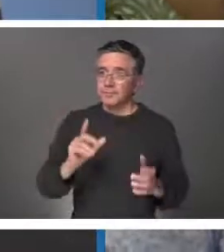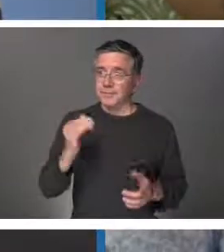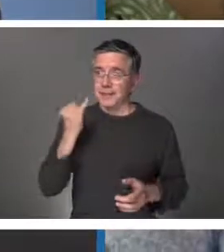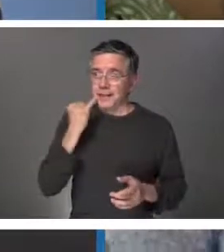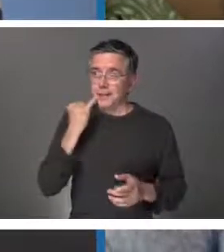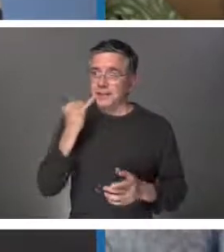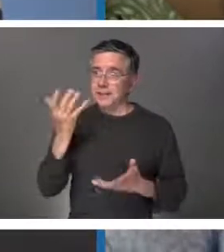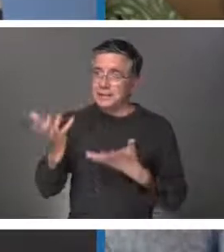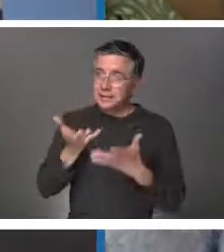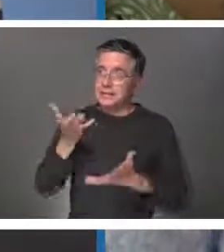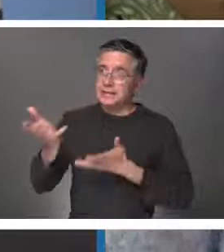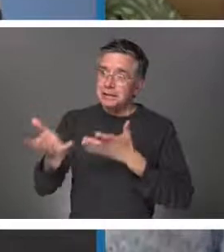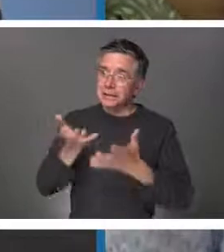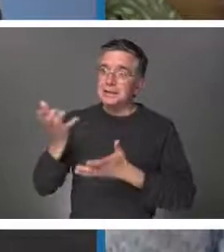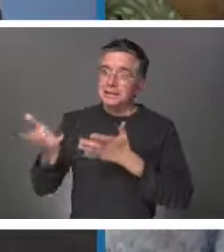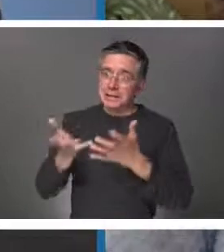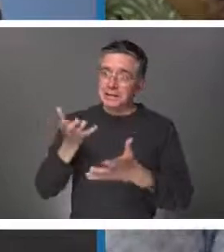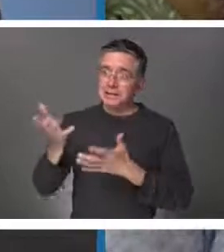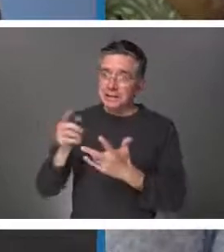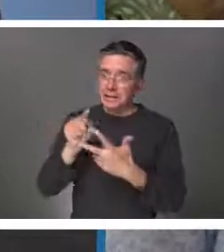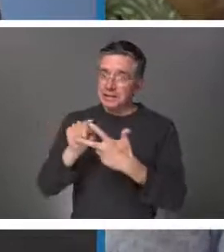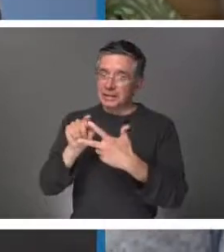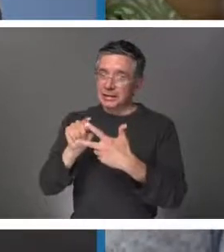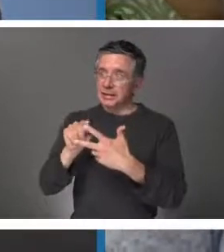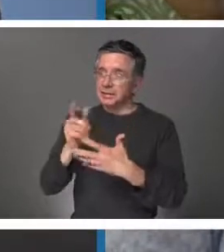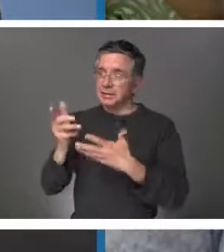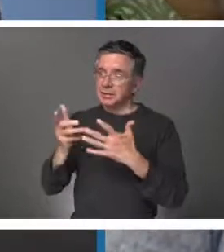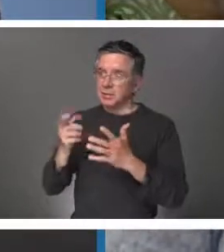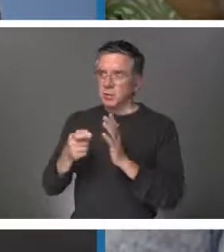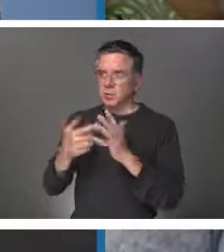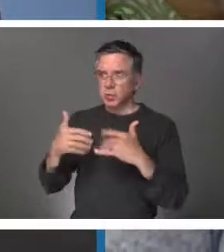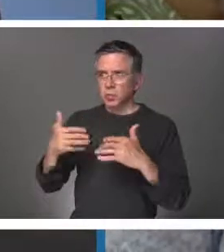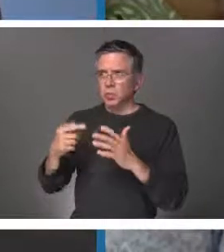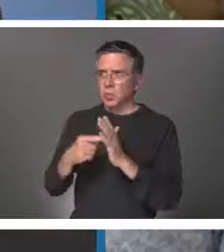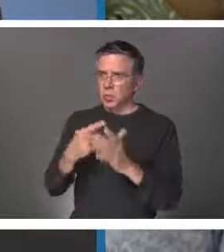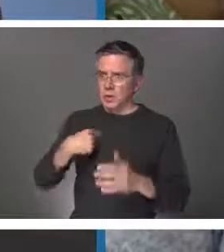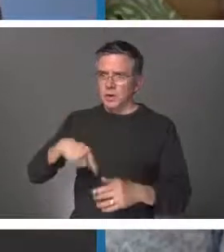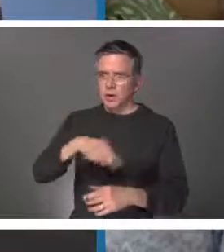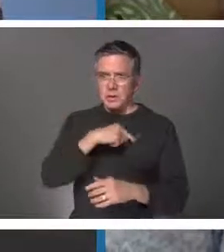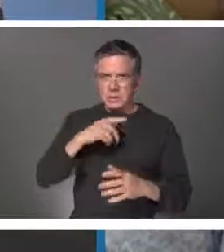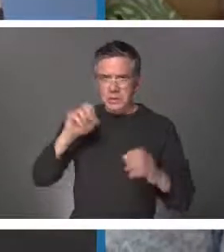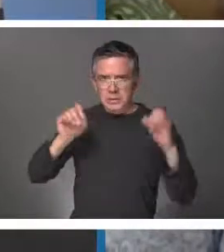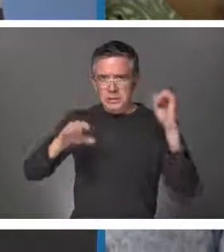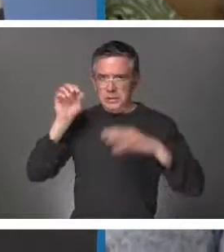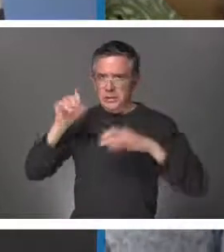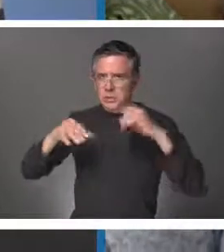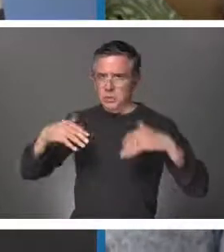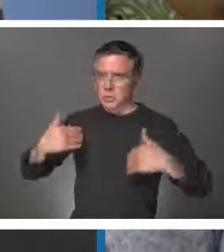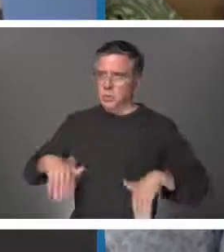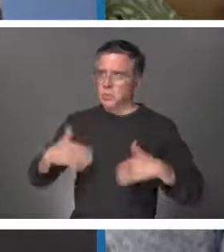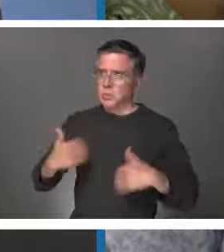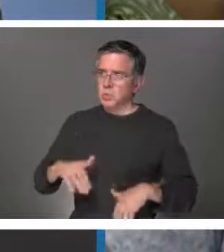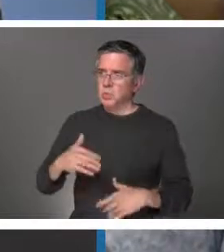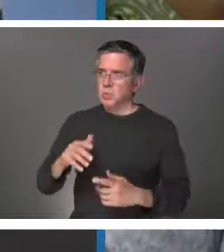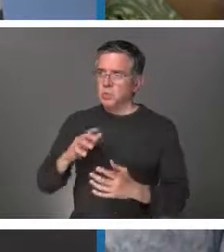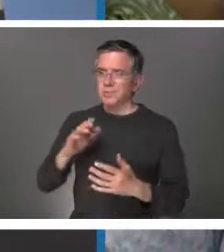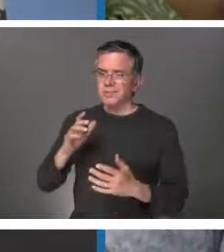'cause it's gonna take us all to get past this. And I'd be remiss if I didn't just say, you know,